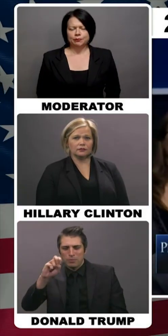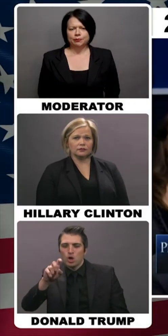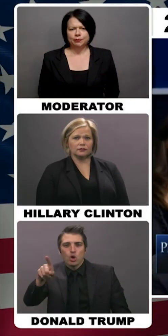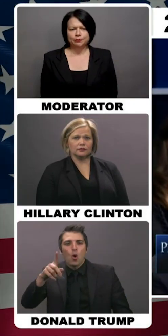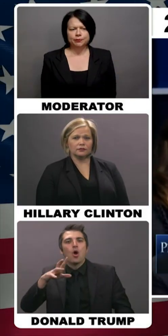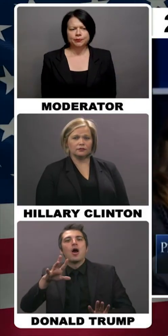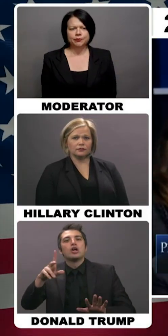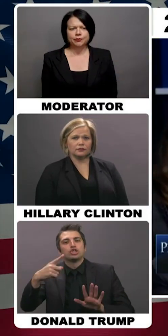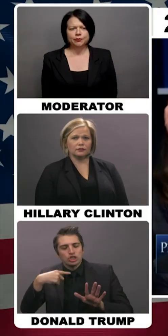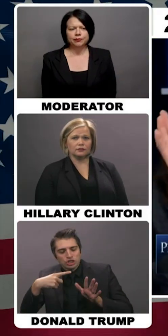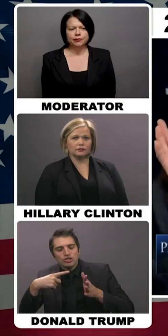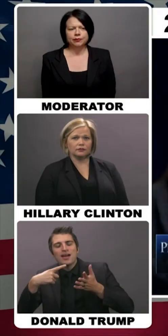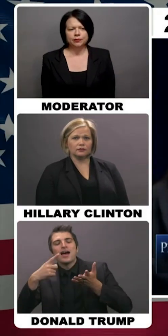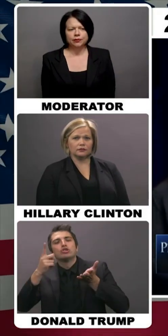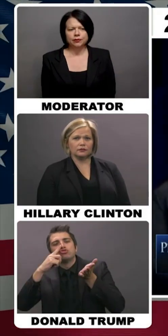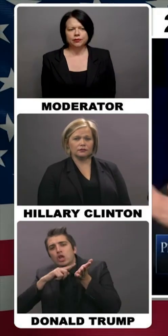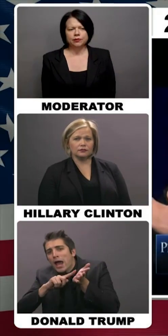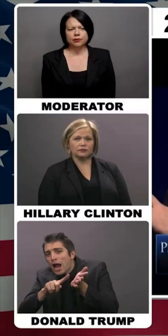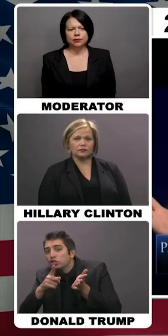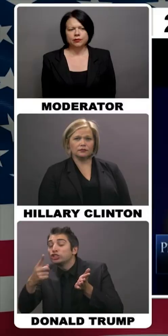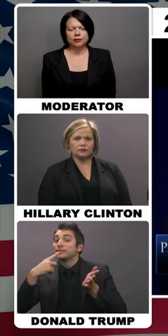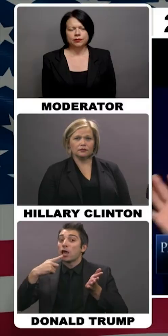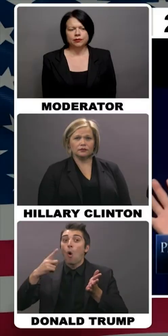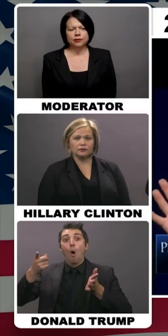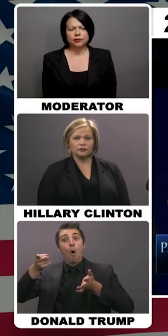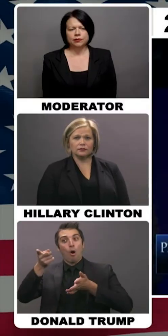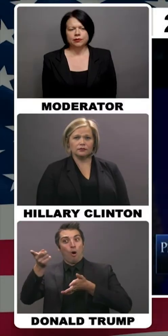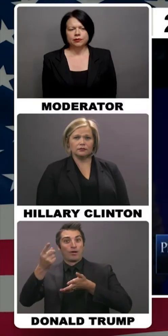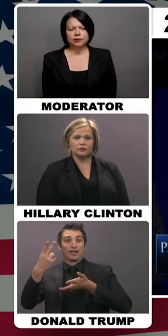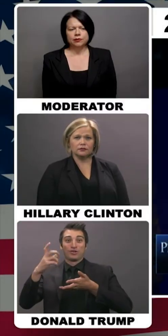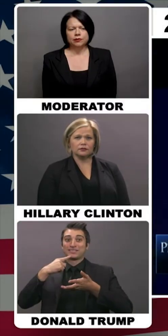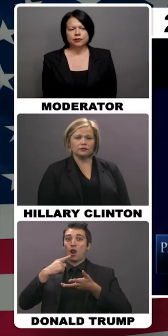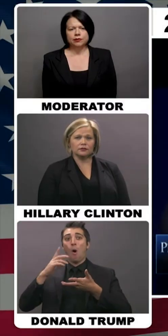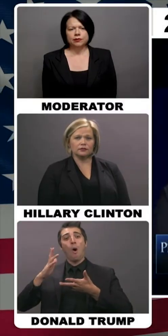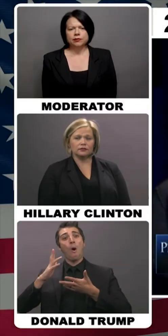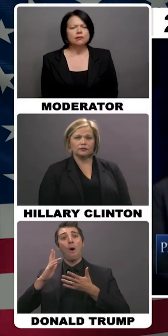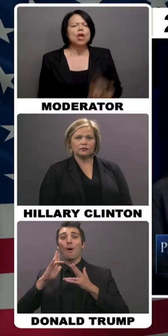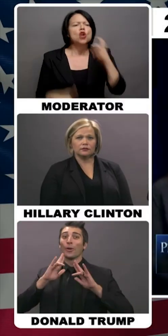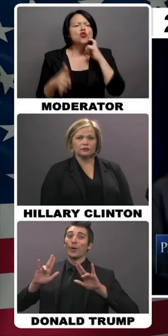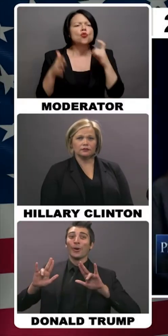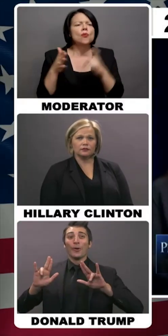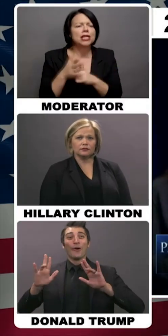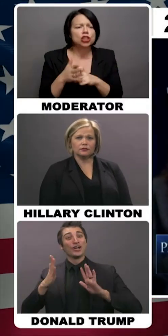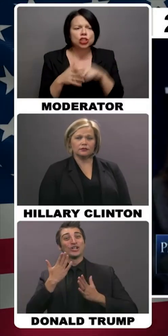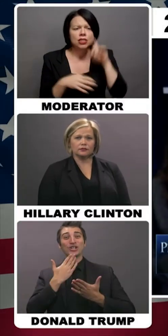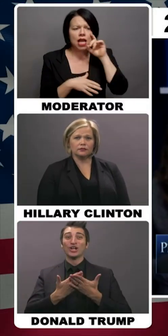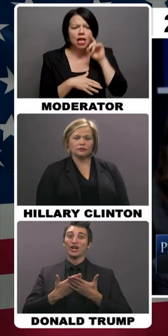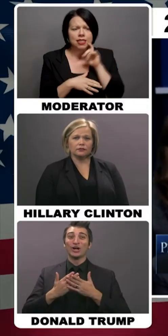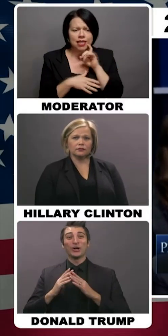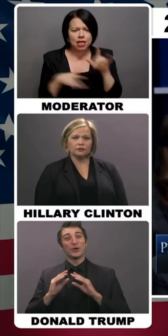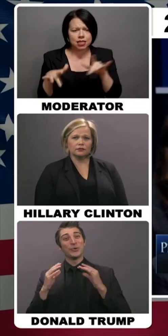to be this wonderful, uh, girl Scout who was no girl scout. You mentioned by the, just so you understand, when she said three o'clock in the morning,